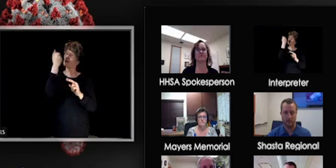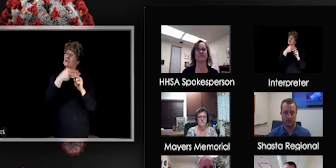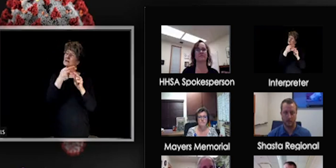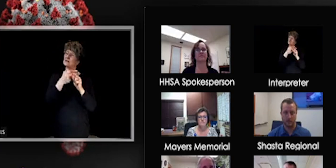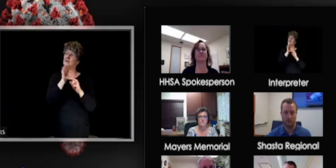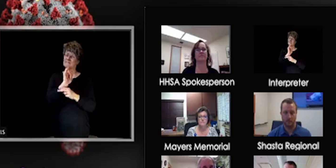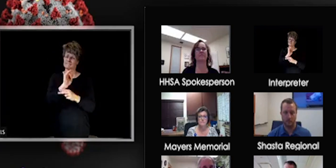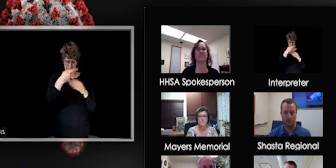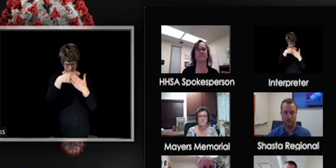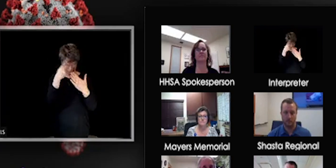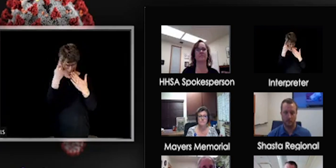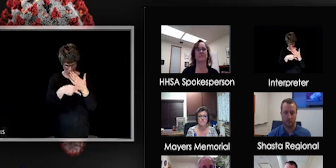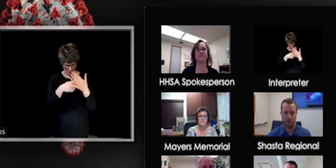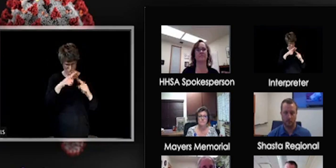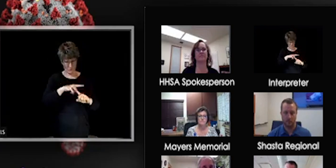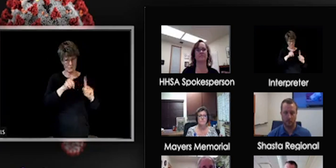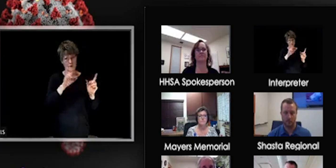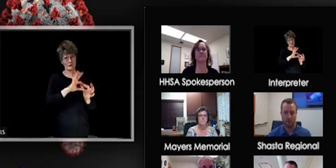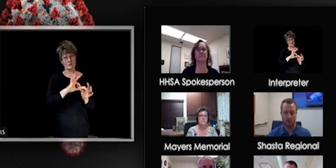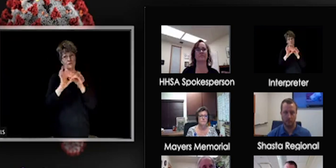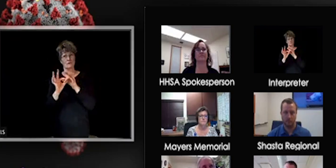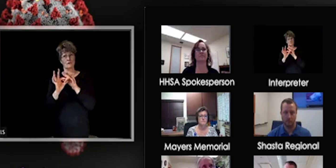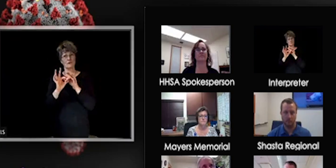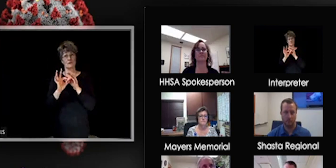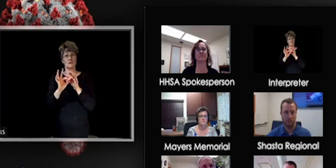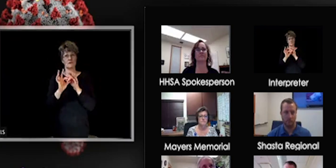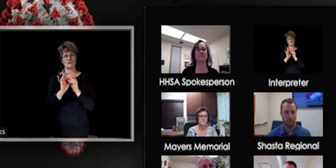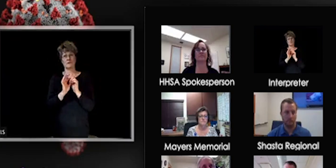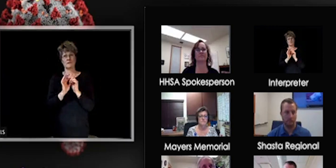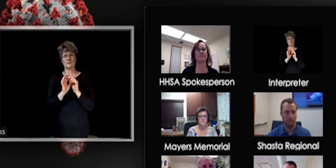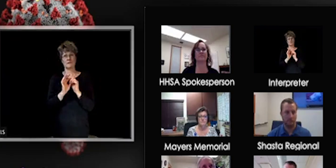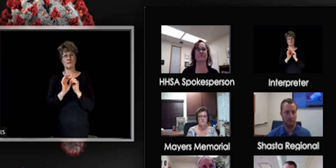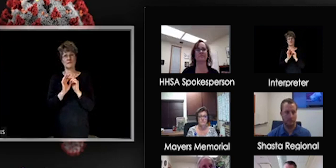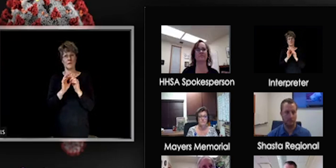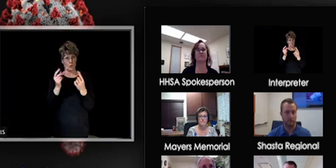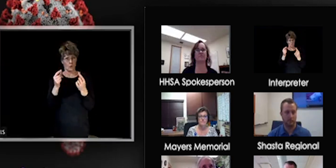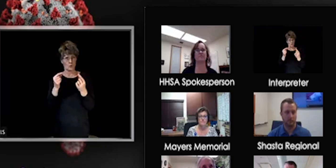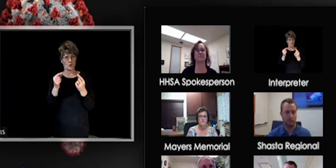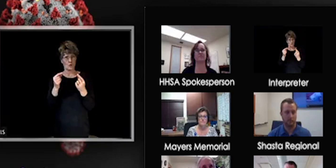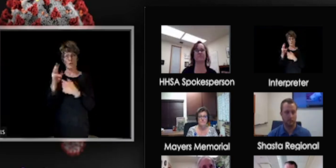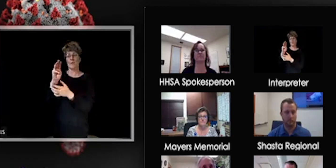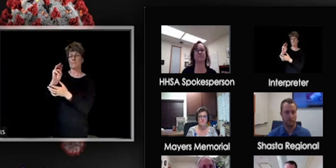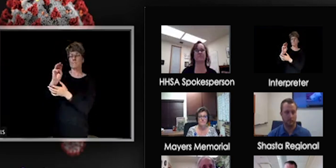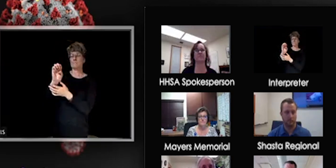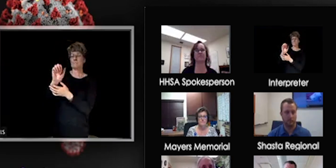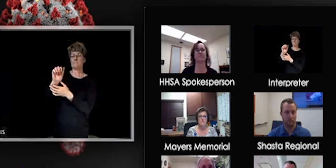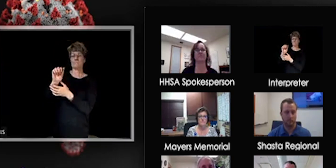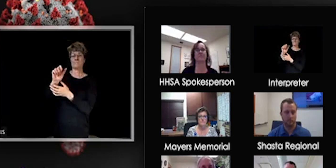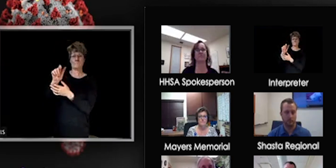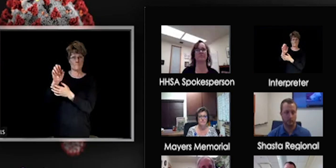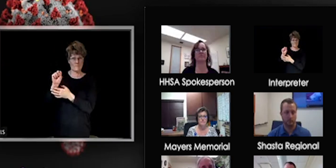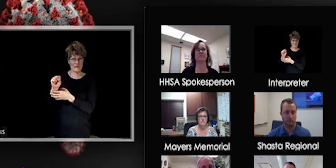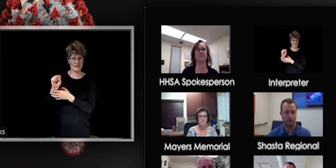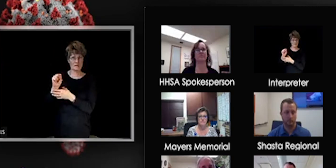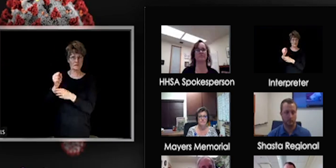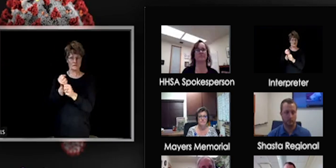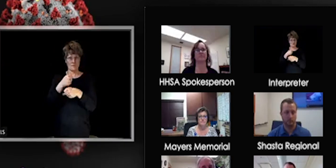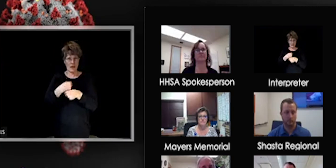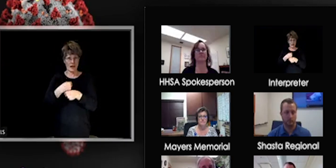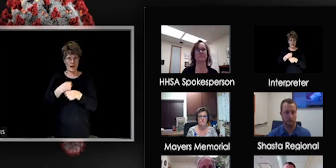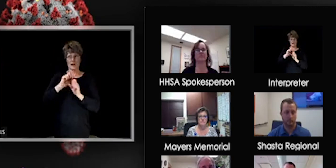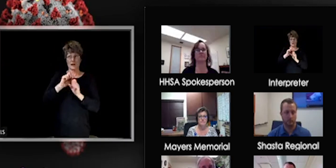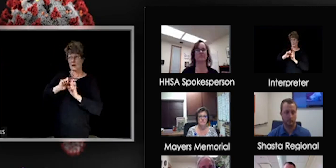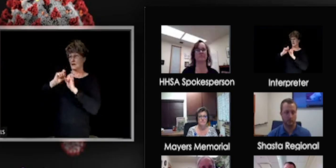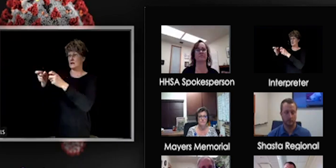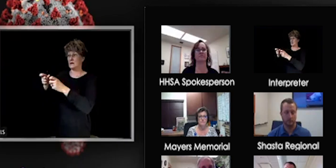was specifically for providing meals for shut in seniors and we talked to a lot of our senior